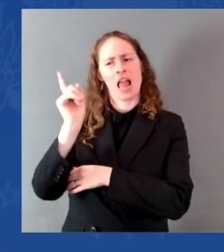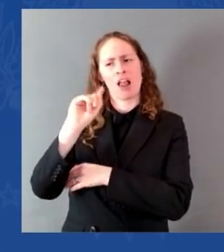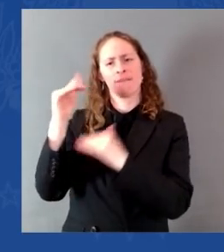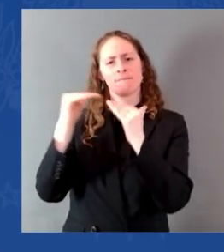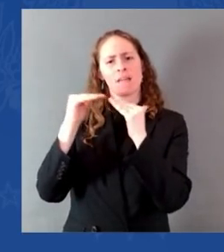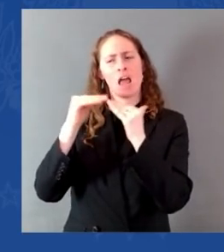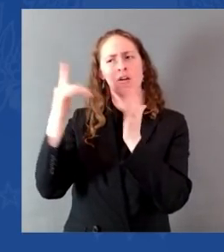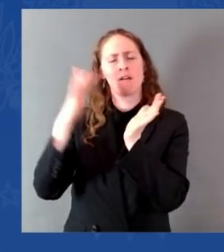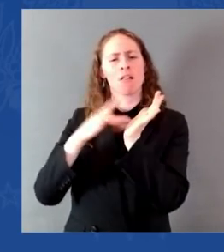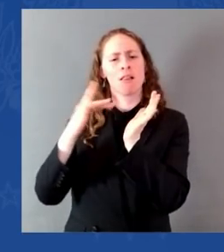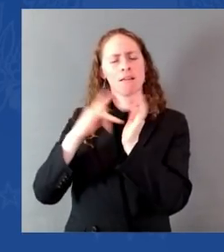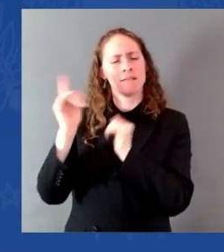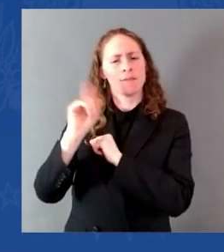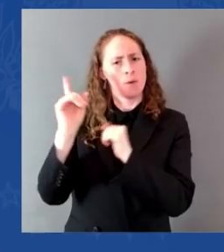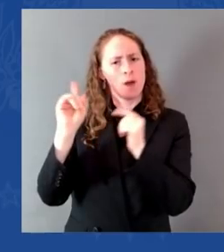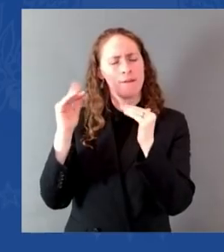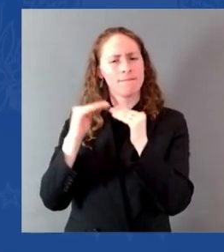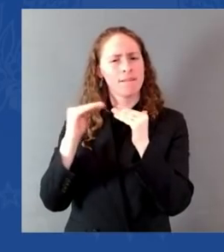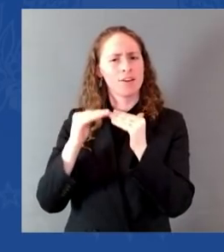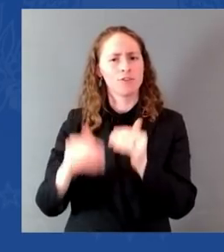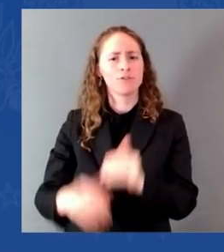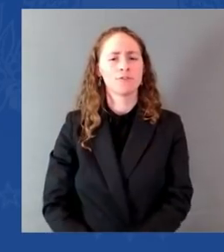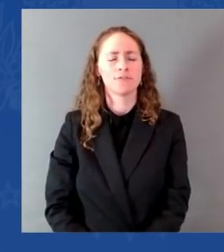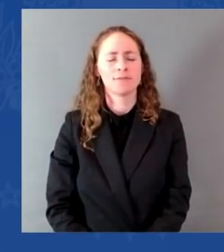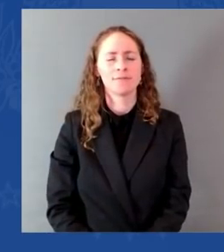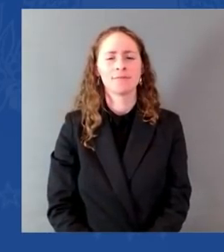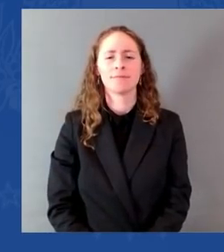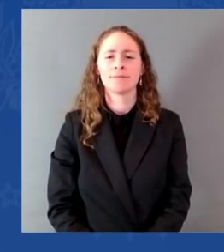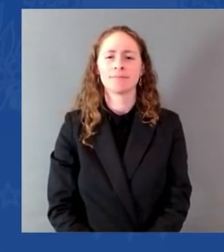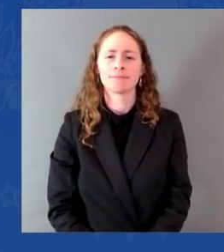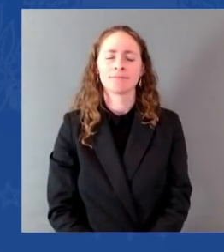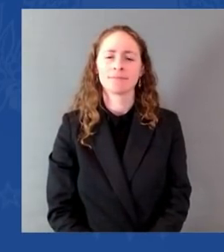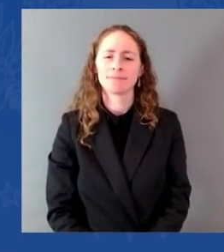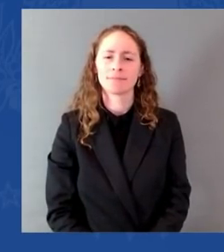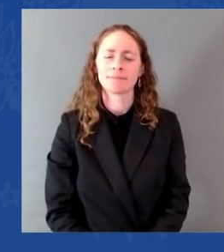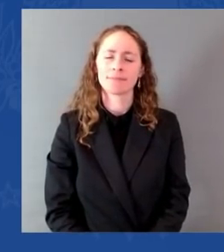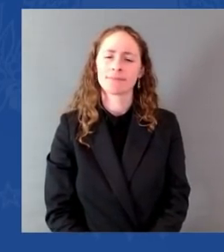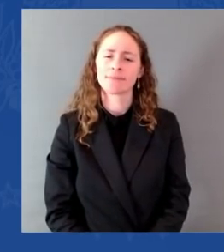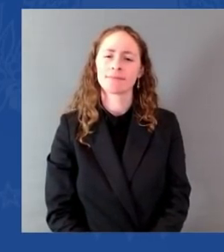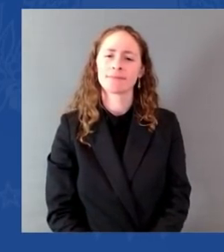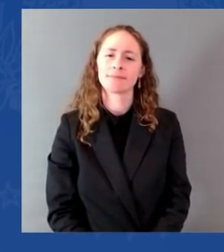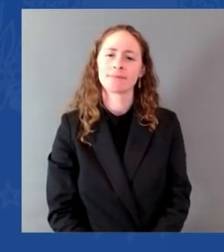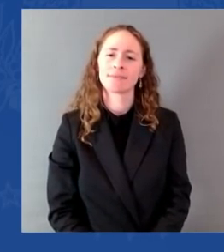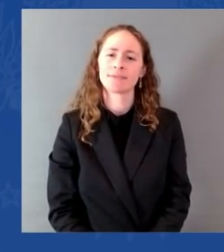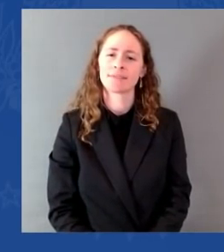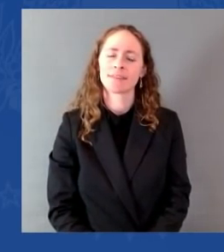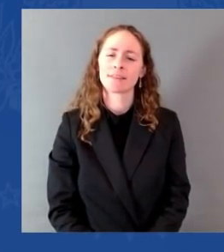Folks, look, there is so much we can do,